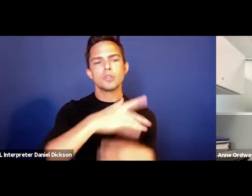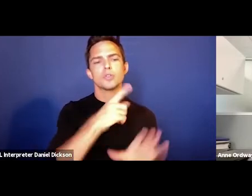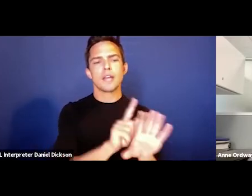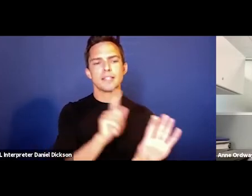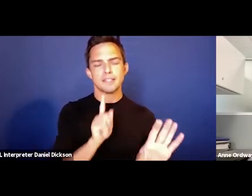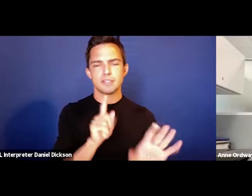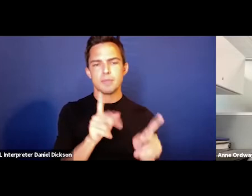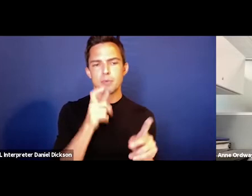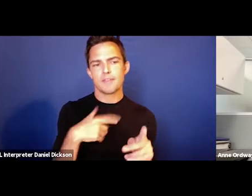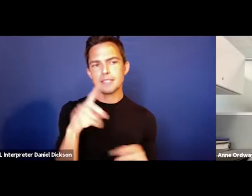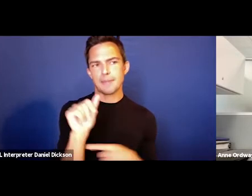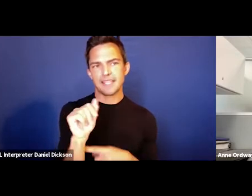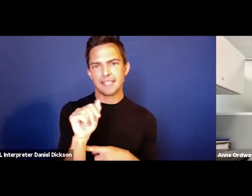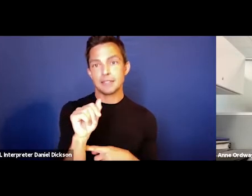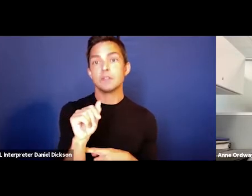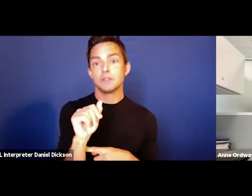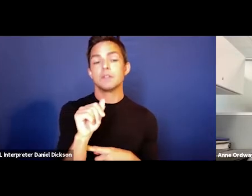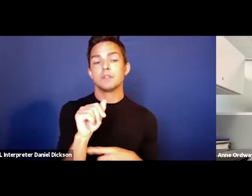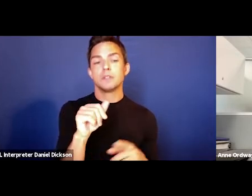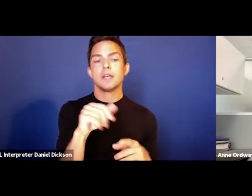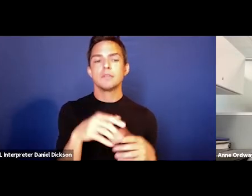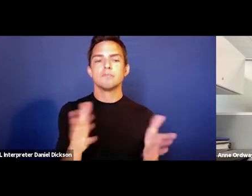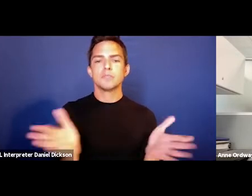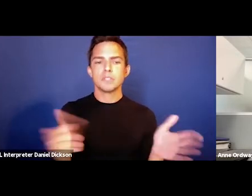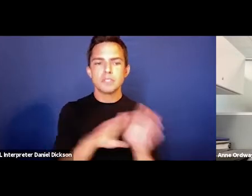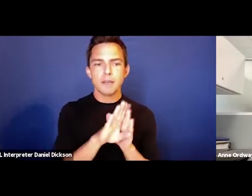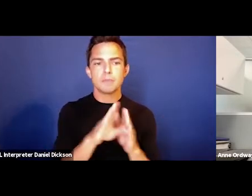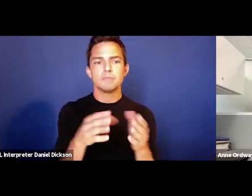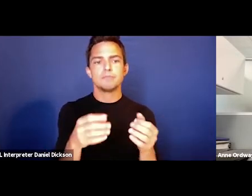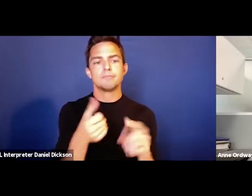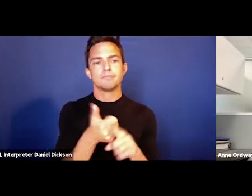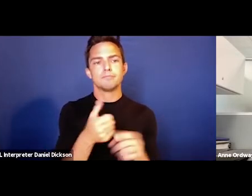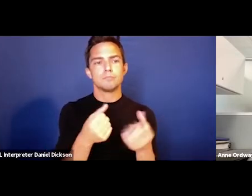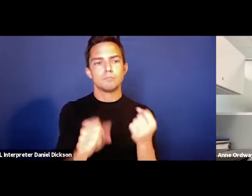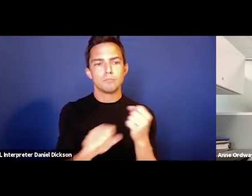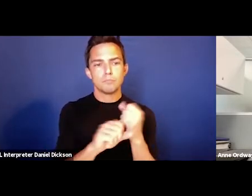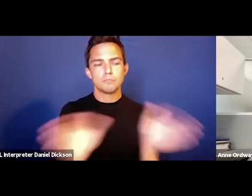with disabilities, developed health promotion and self-employment interventions using participatory